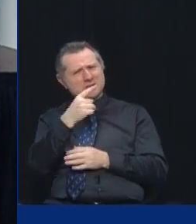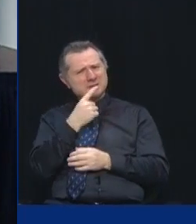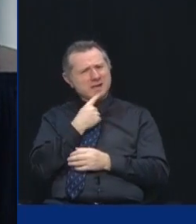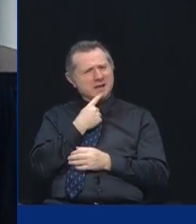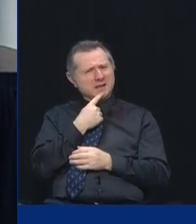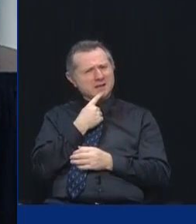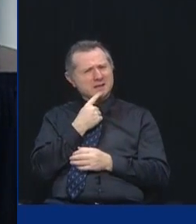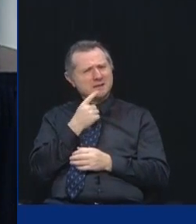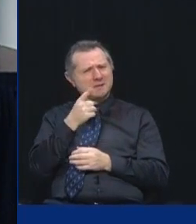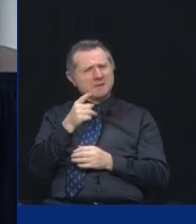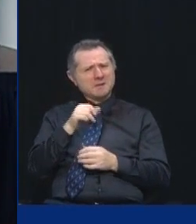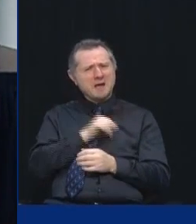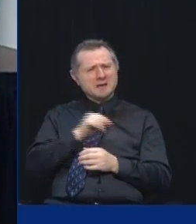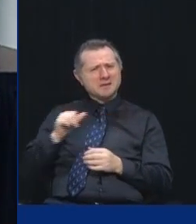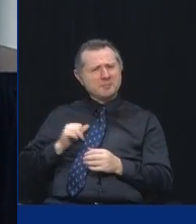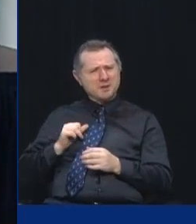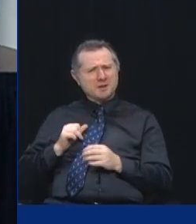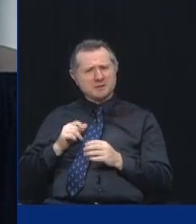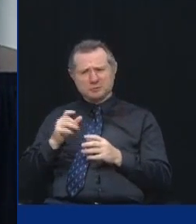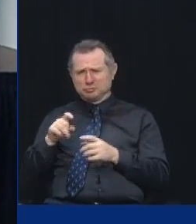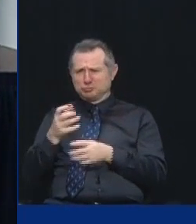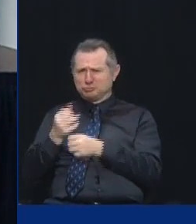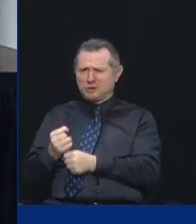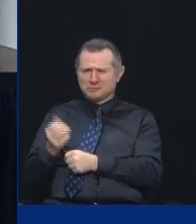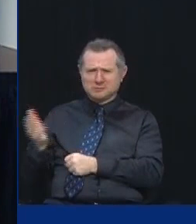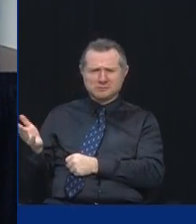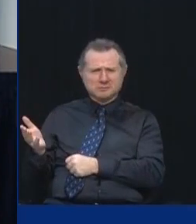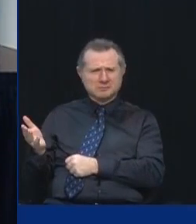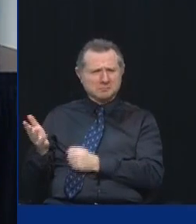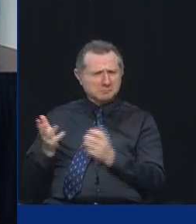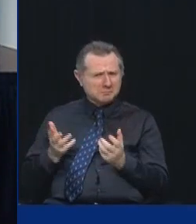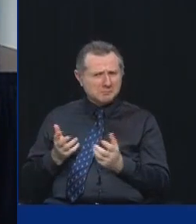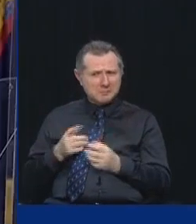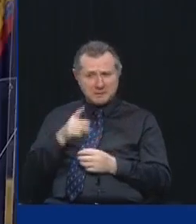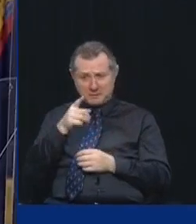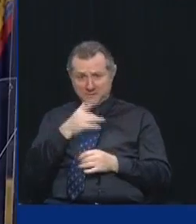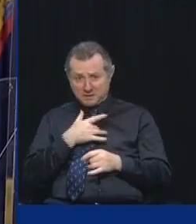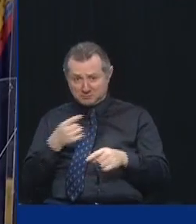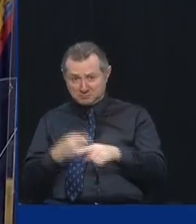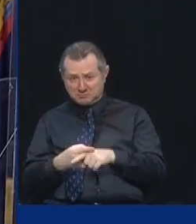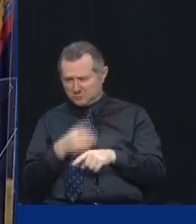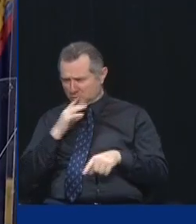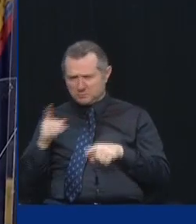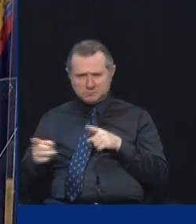STATE THAT SHE HAD BEEN AMBITIOUS TO RUN FOR GOVERNOR